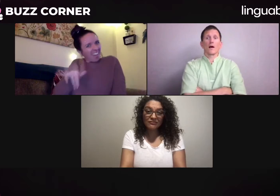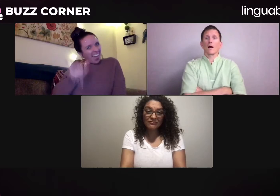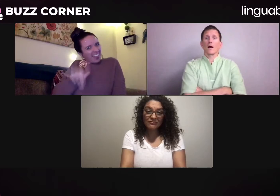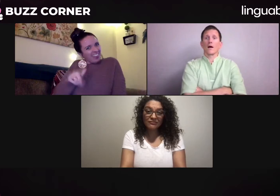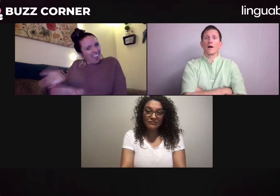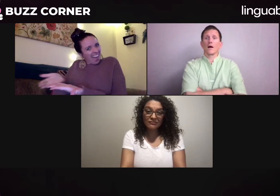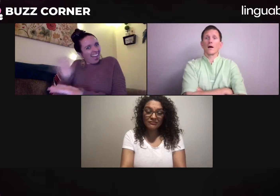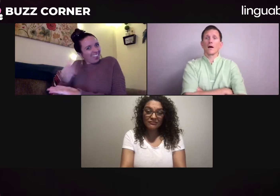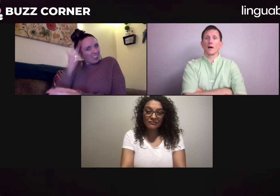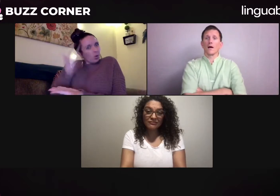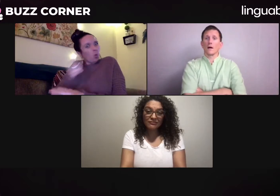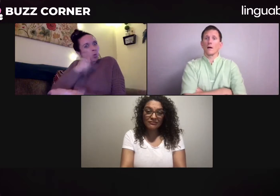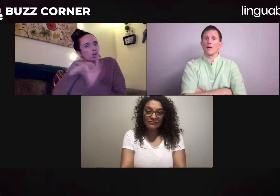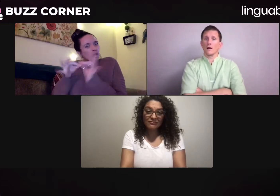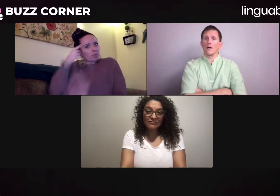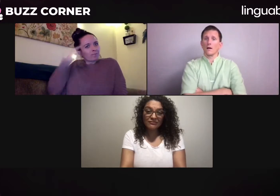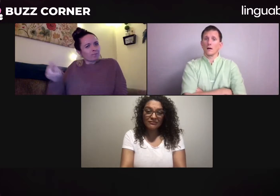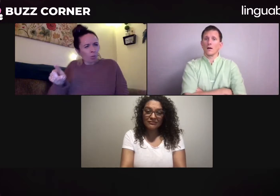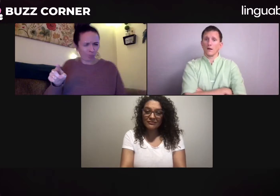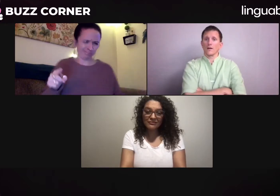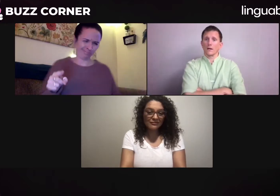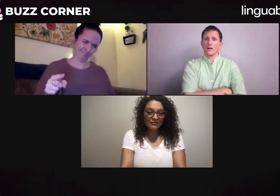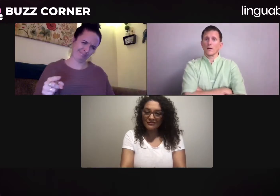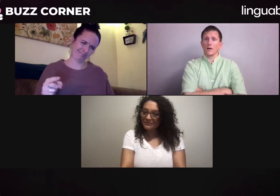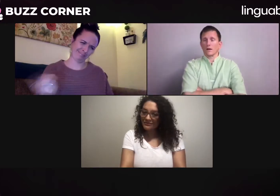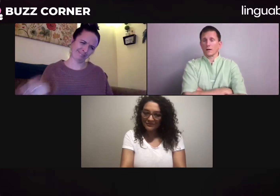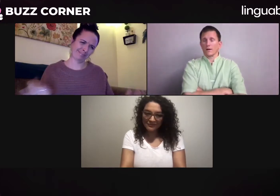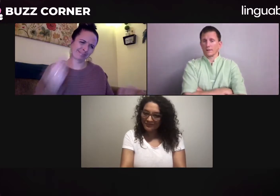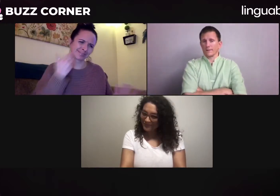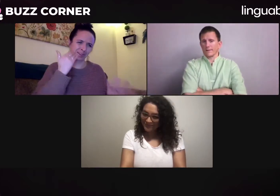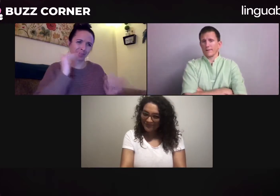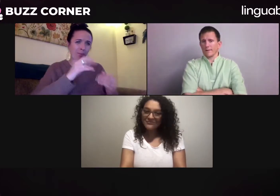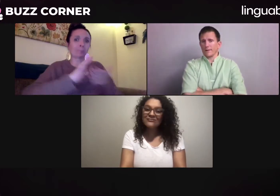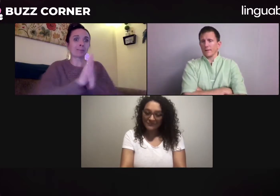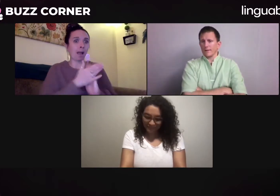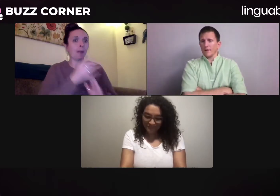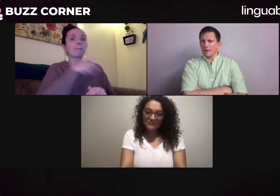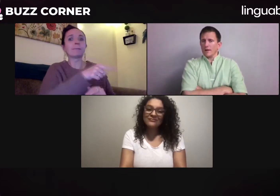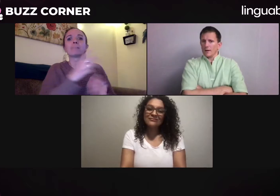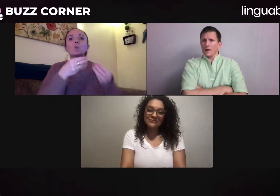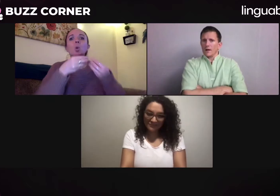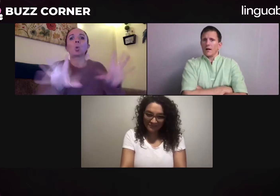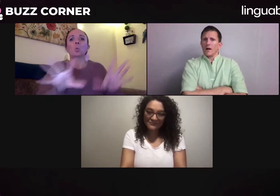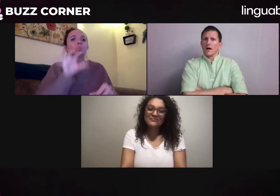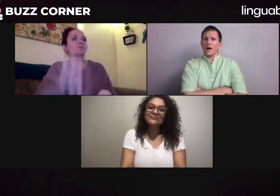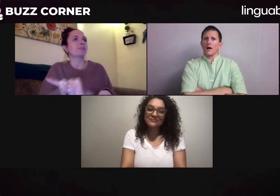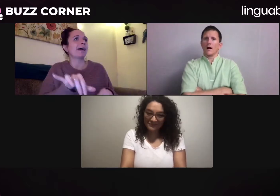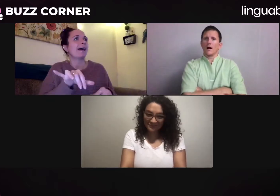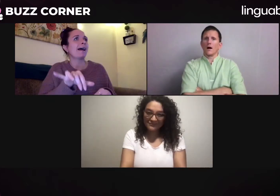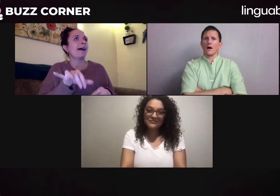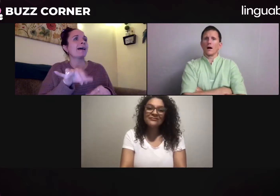or if I was an interpreter and I accepted to be there as an interpreter, I need to be able to do the work of interpreting whatever happened.